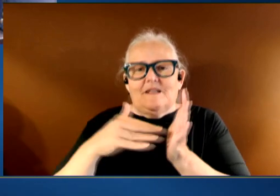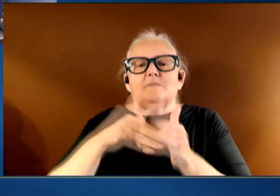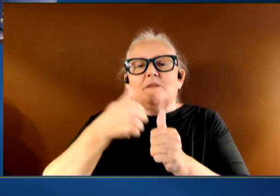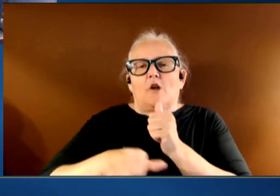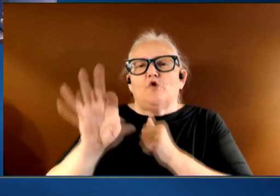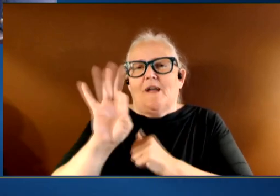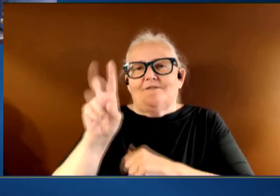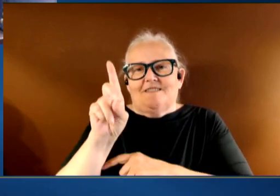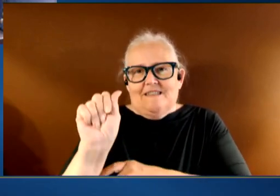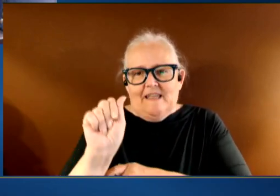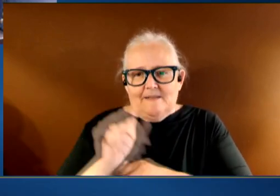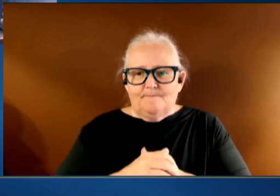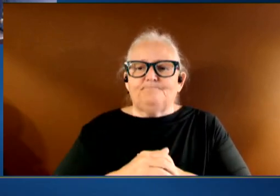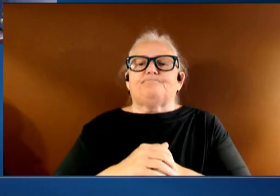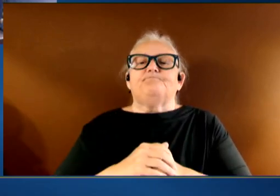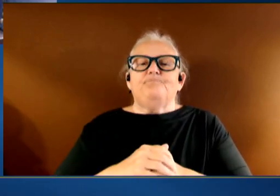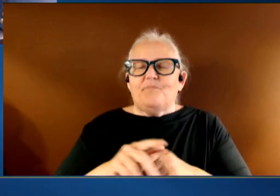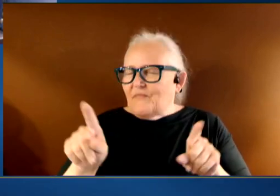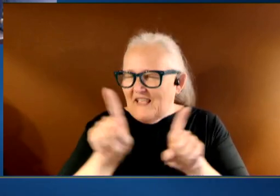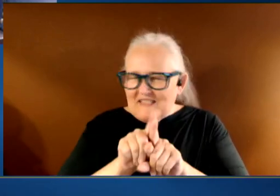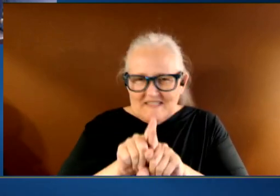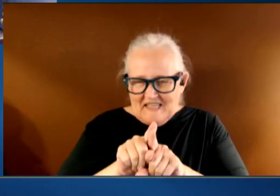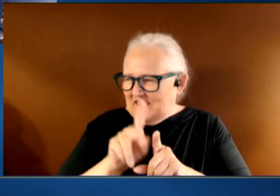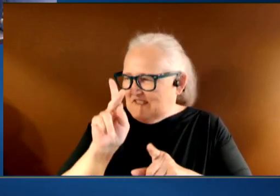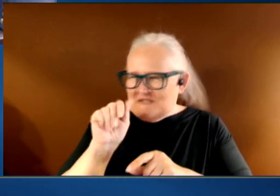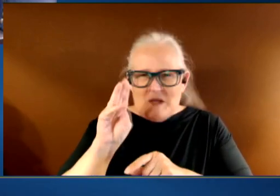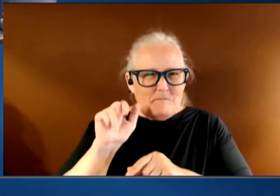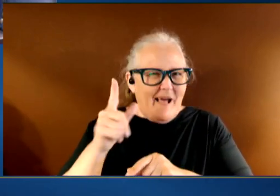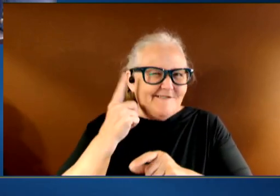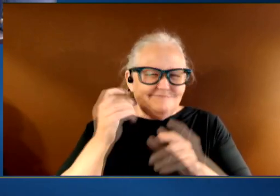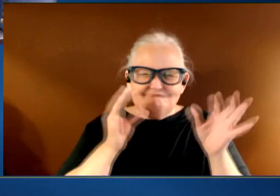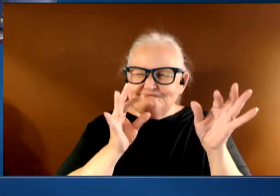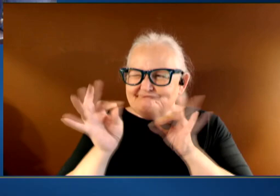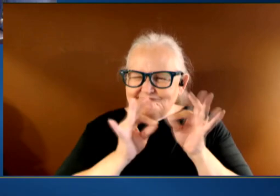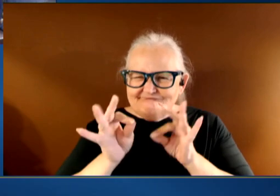So, like Kamal said, I'll provide a very brief overview of sickle cell disease and